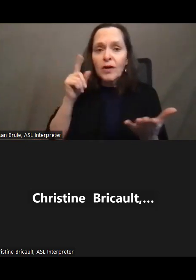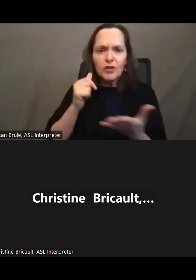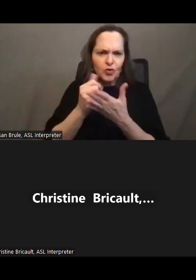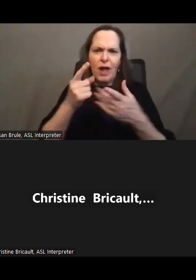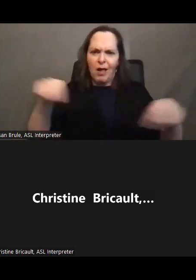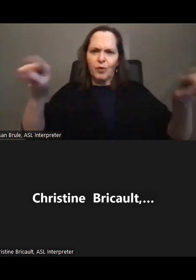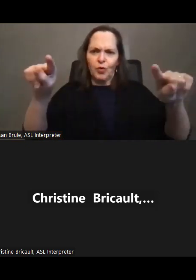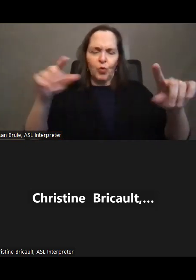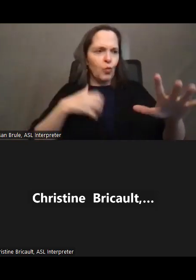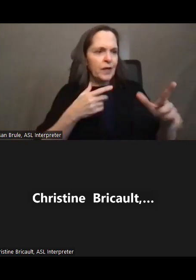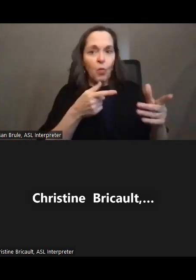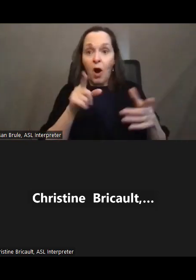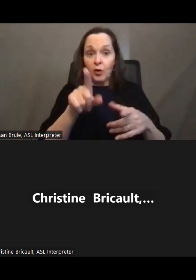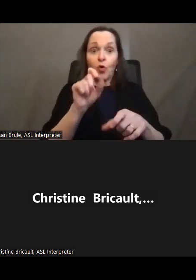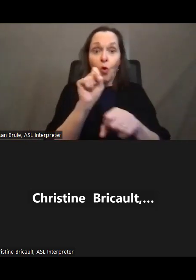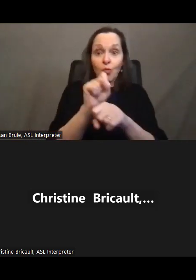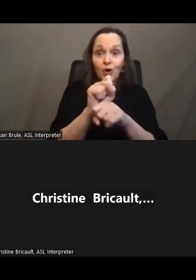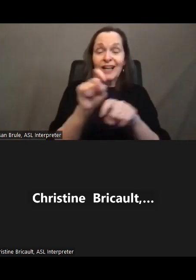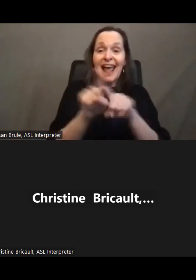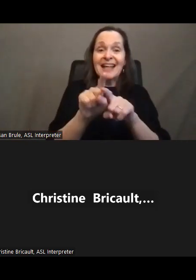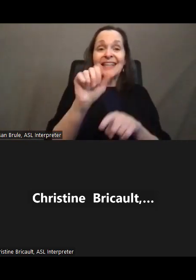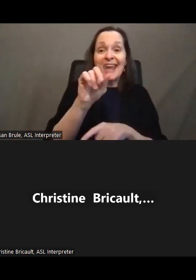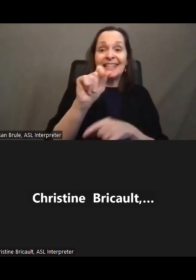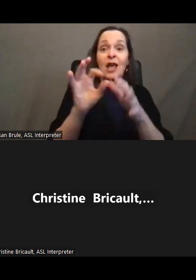We have several great questions here. So let's get to the questions, Lilia.